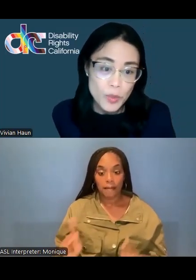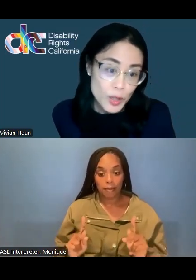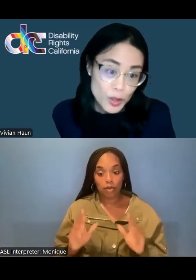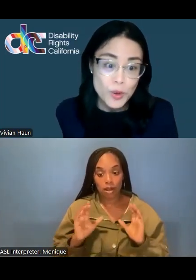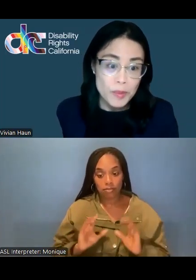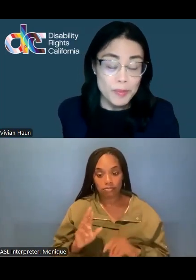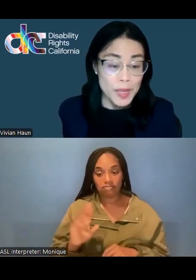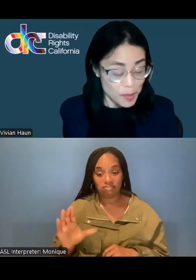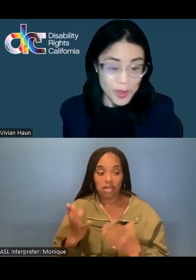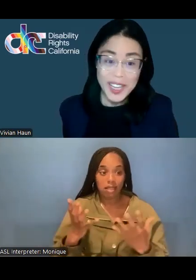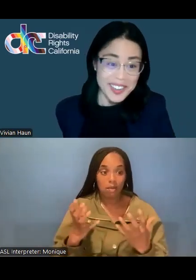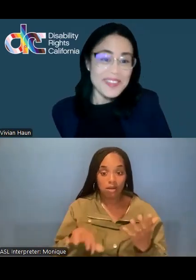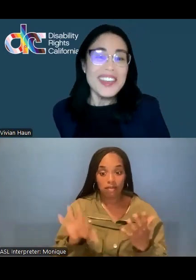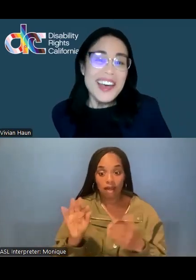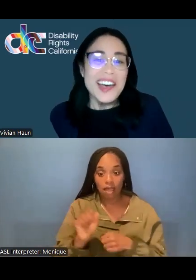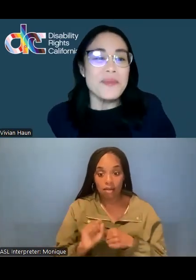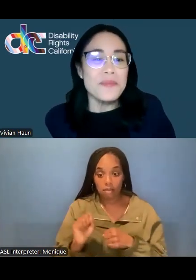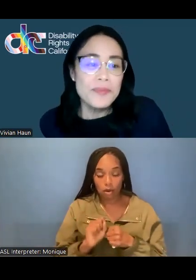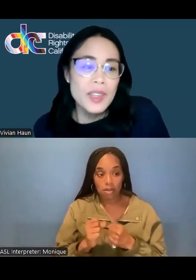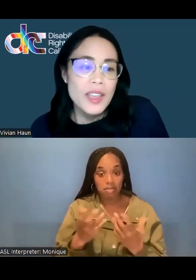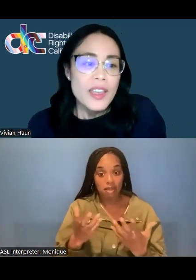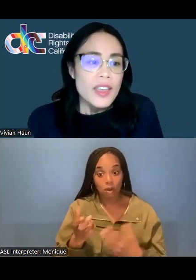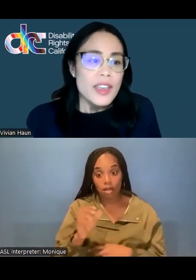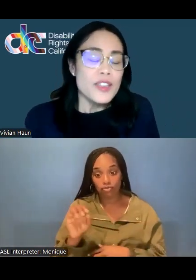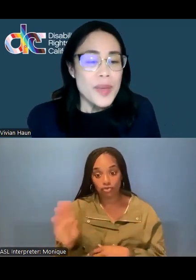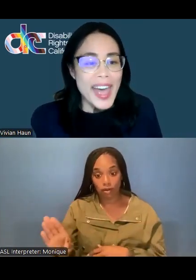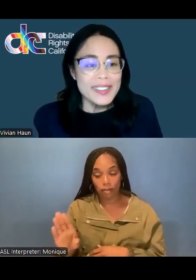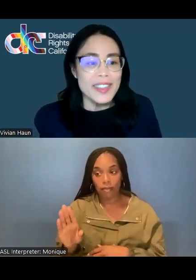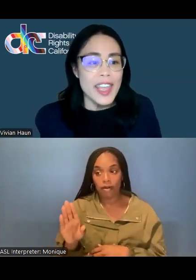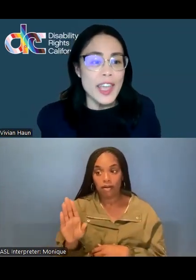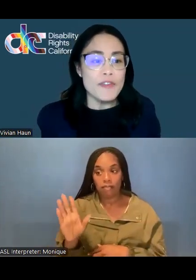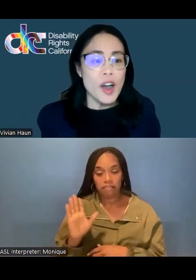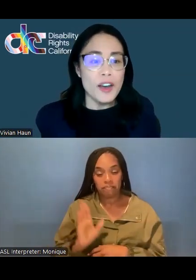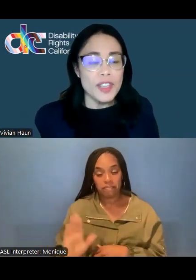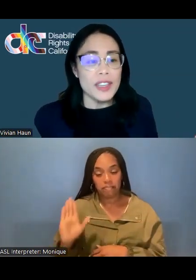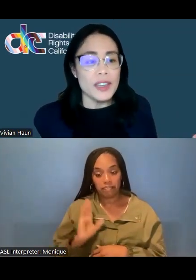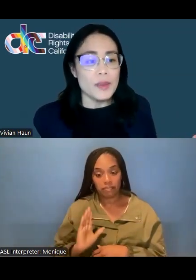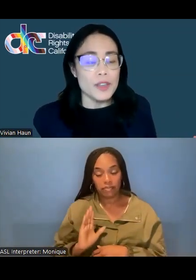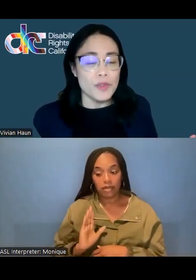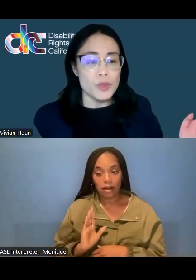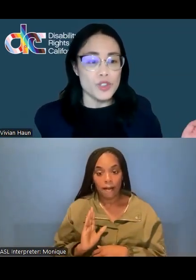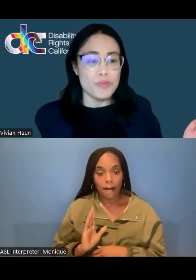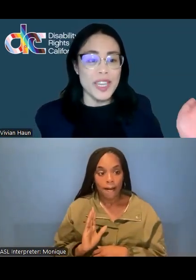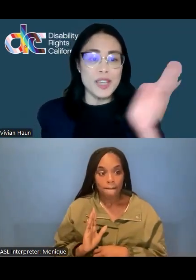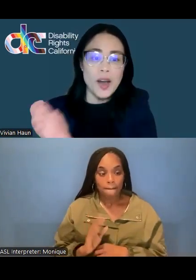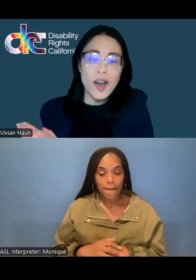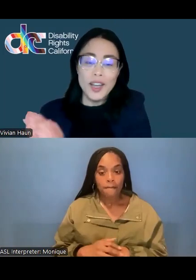and want to be employed. In the past, they have often been forced to ping pong